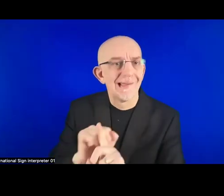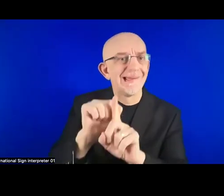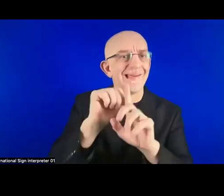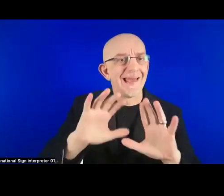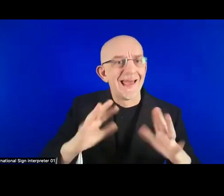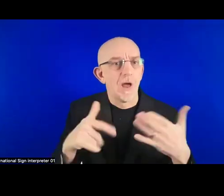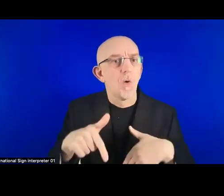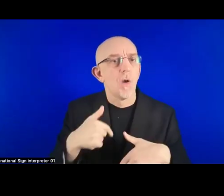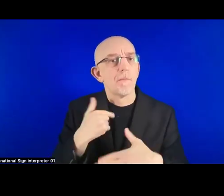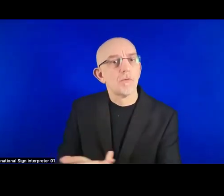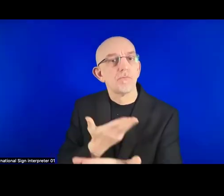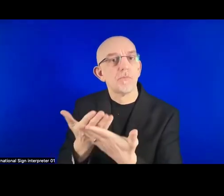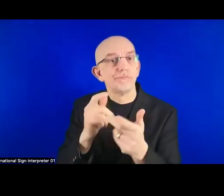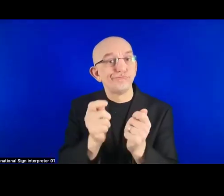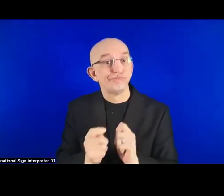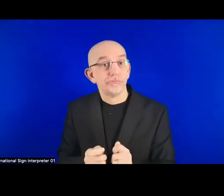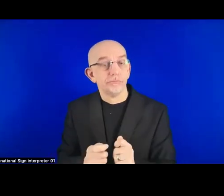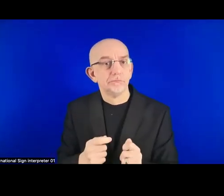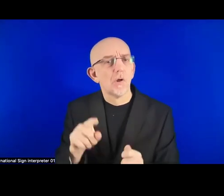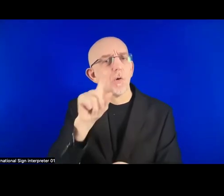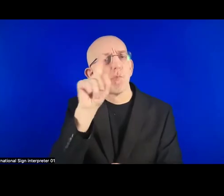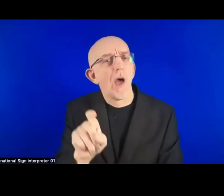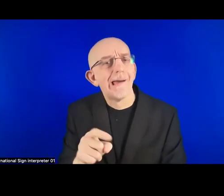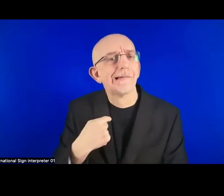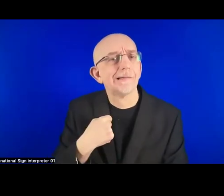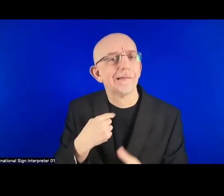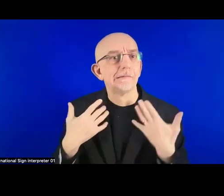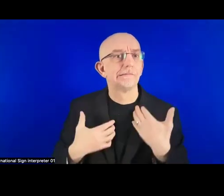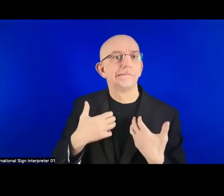research career and improve my English and I was looking for a post doctoral